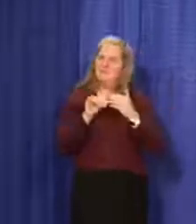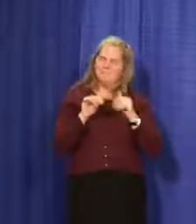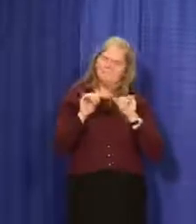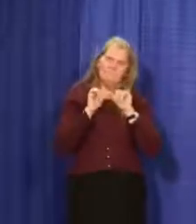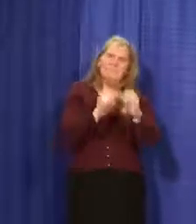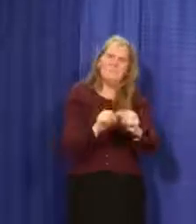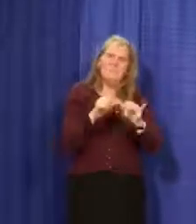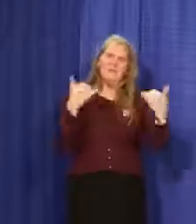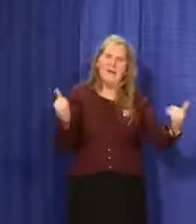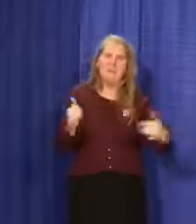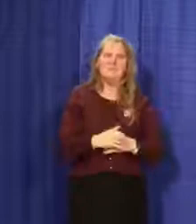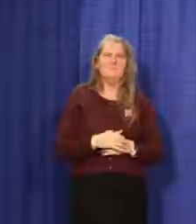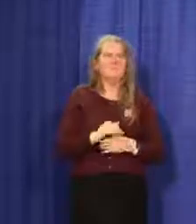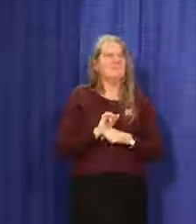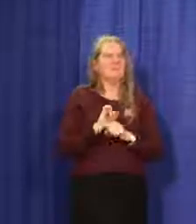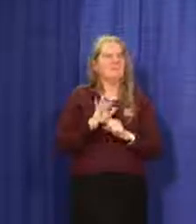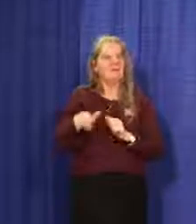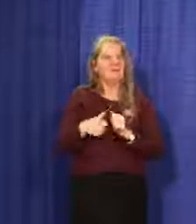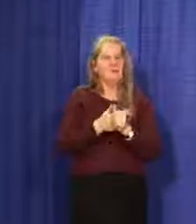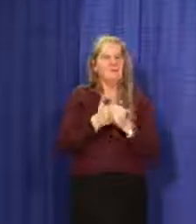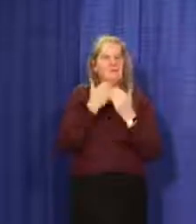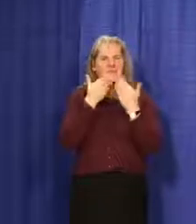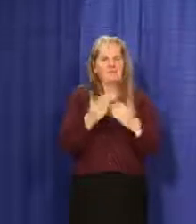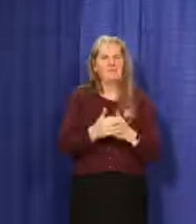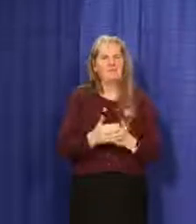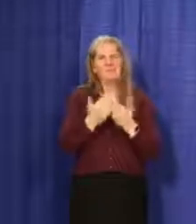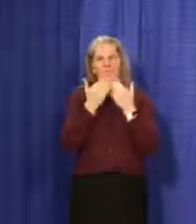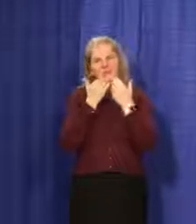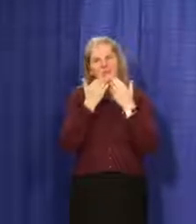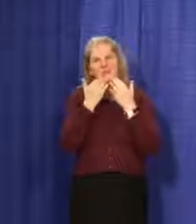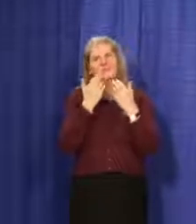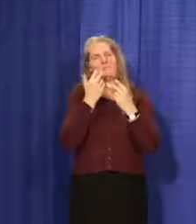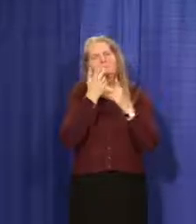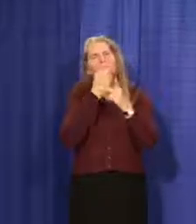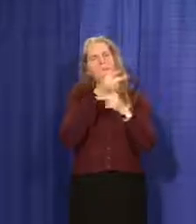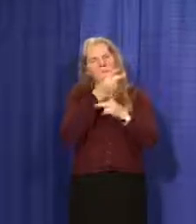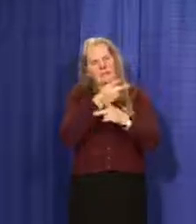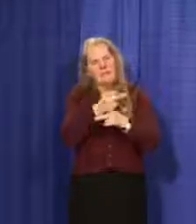That is all for my update. Thank you, take care of each other.